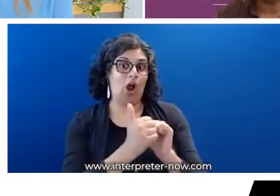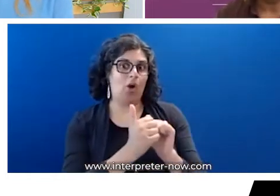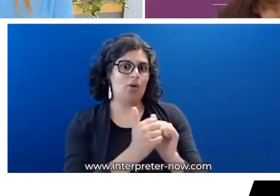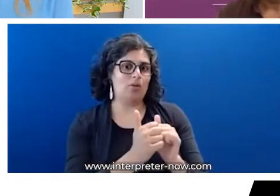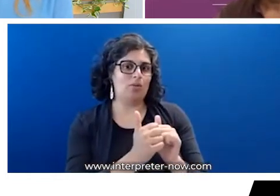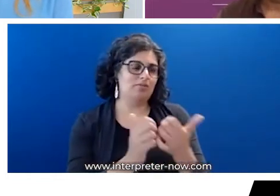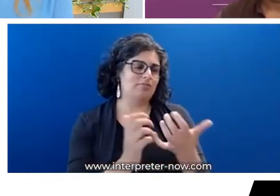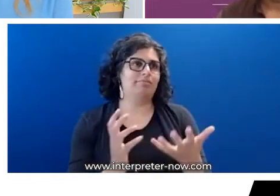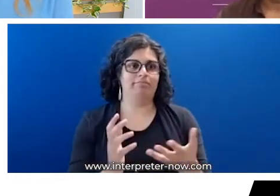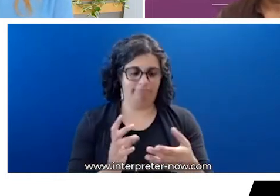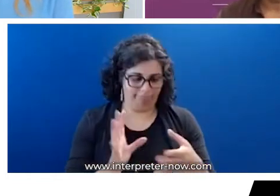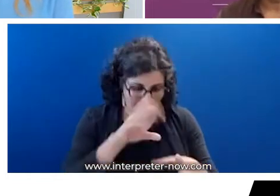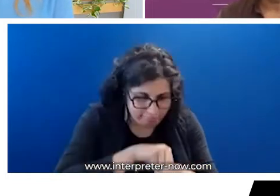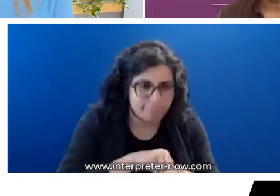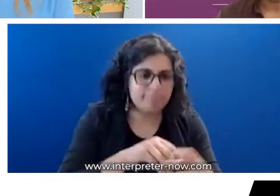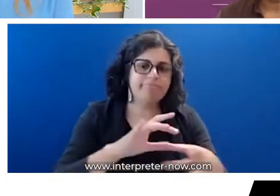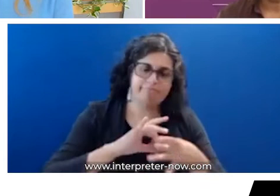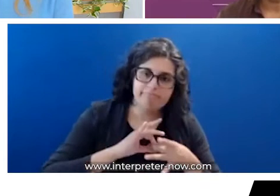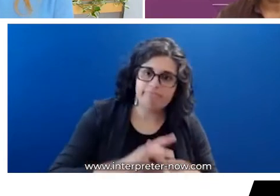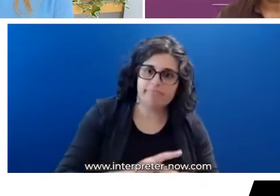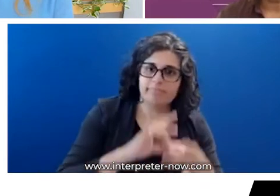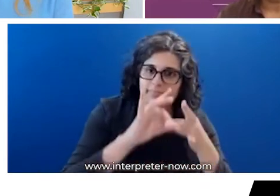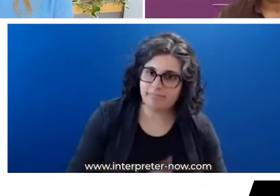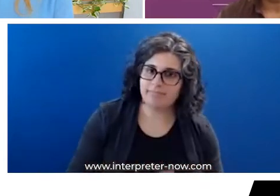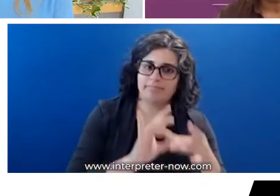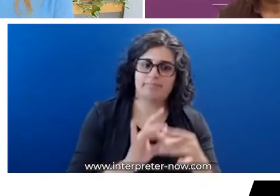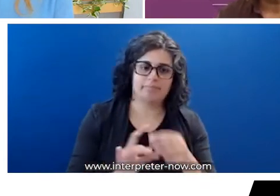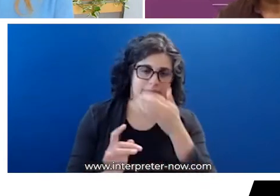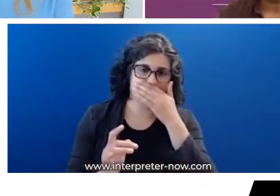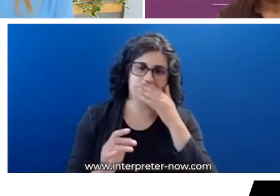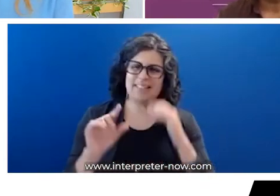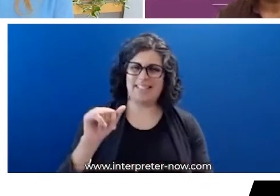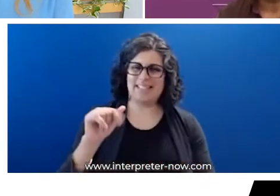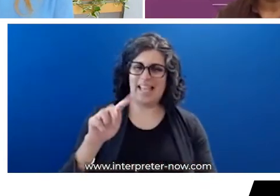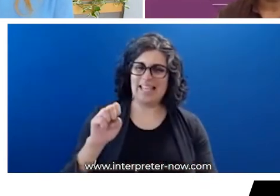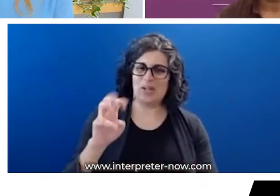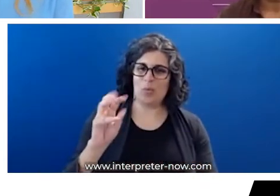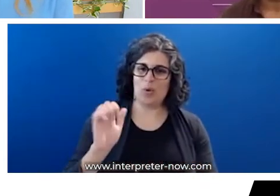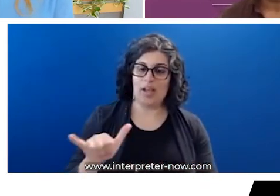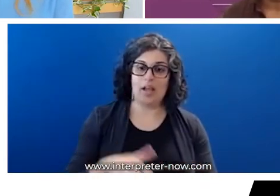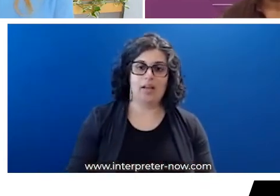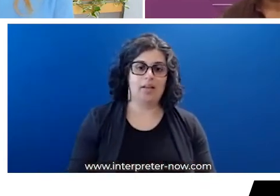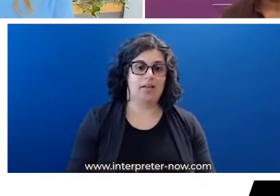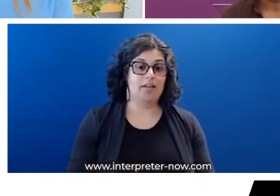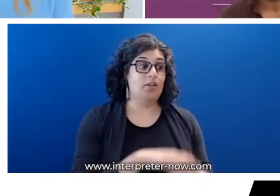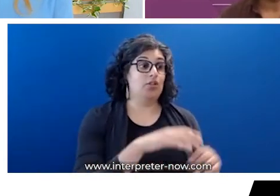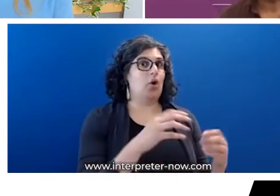belonging. I tend to find that a lot of people will get equity and equality mixed up.